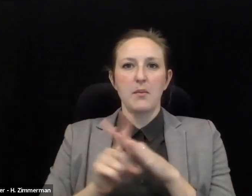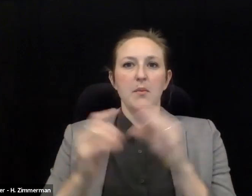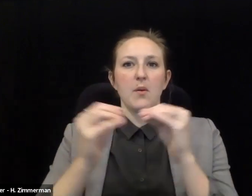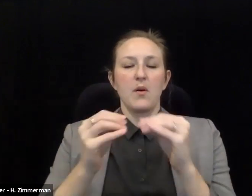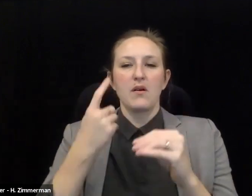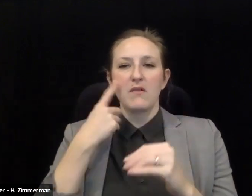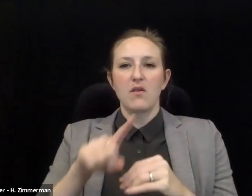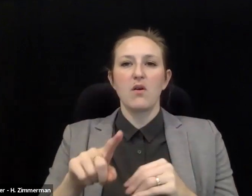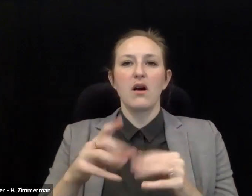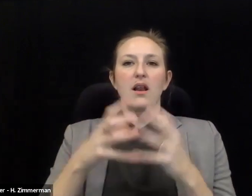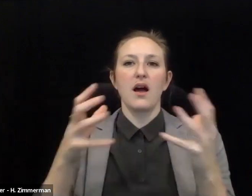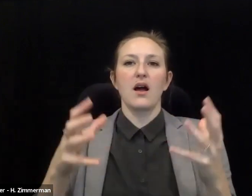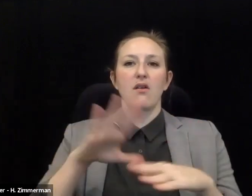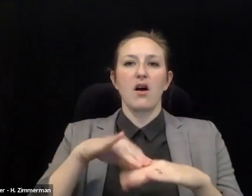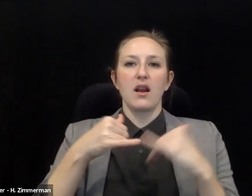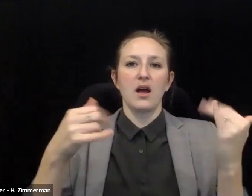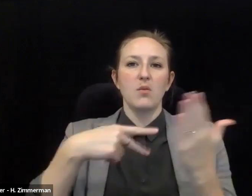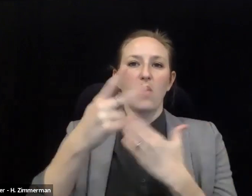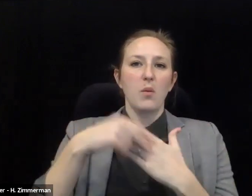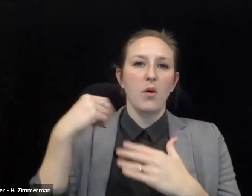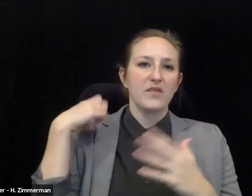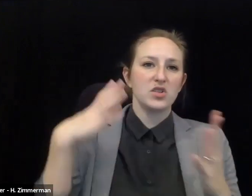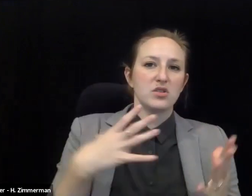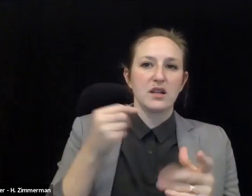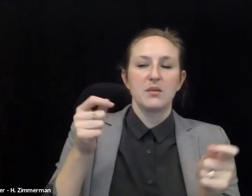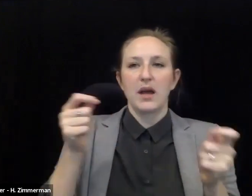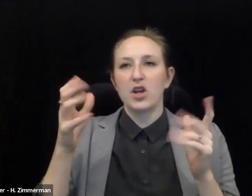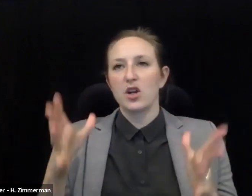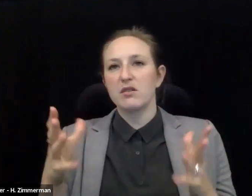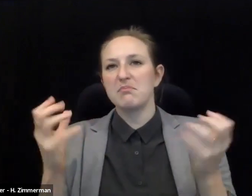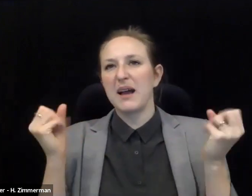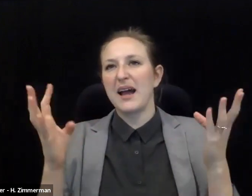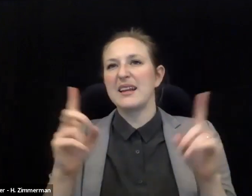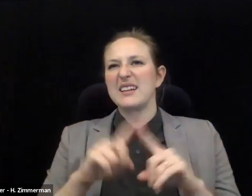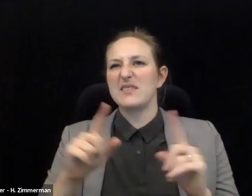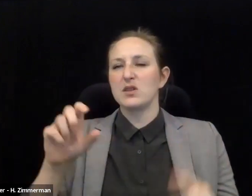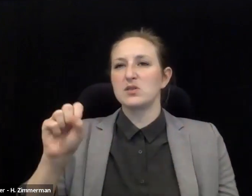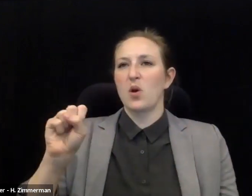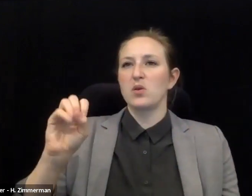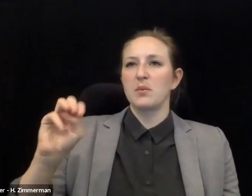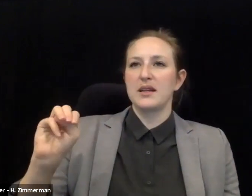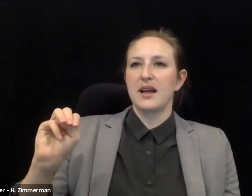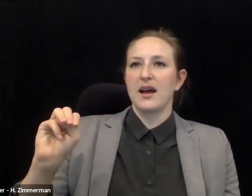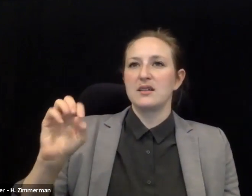program officers and managers, all these different social media platforms that are used, but